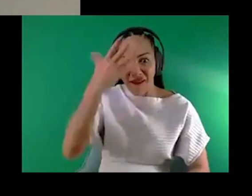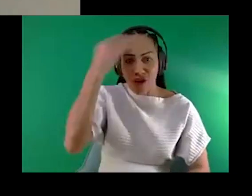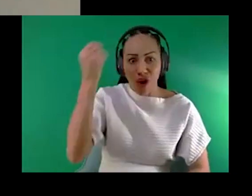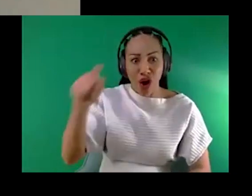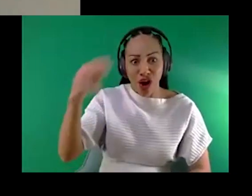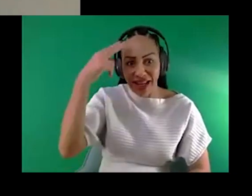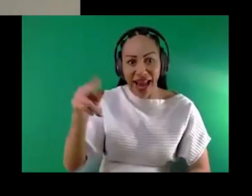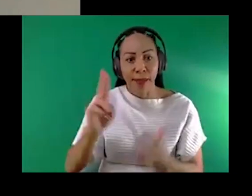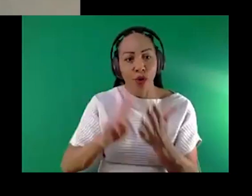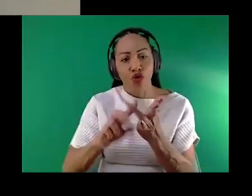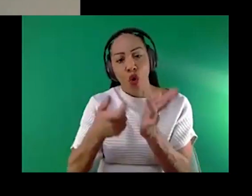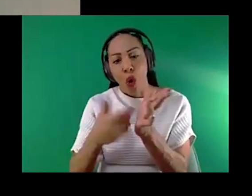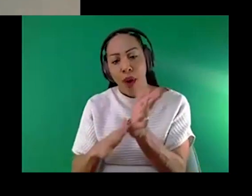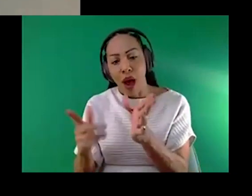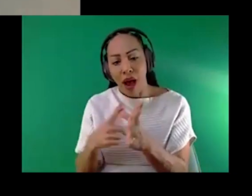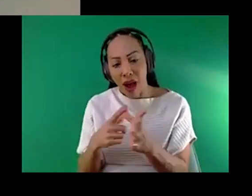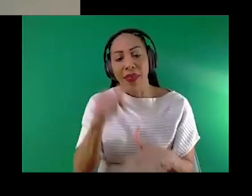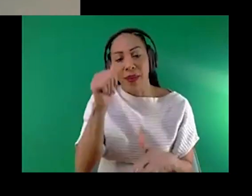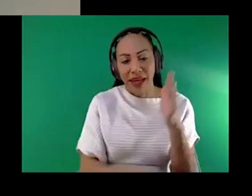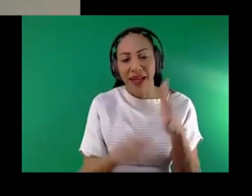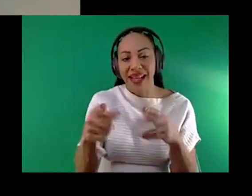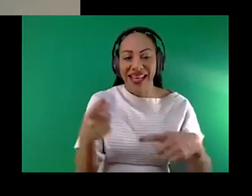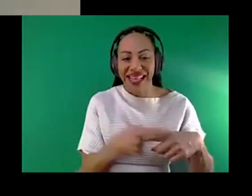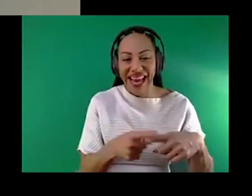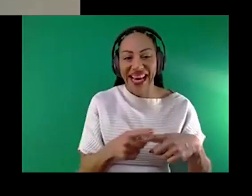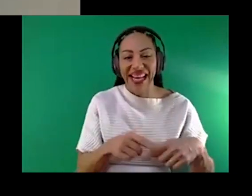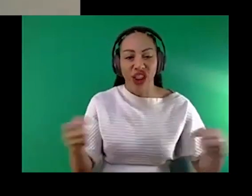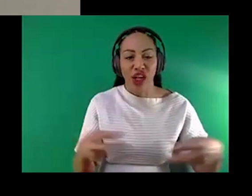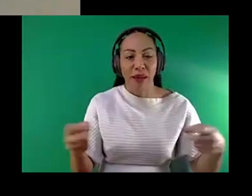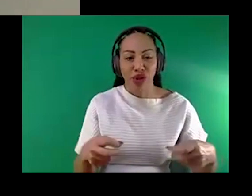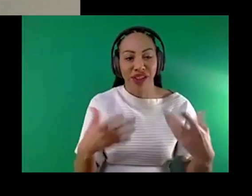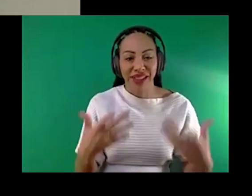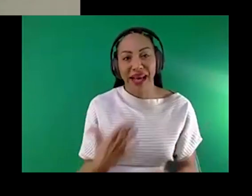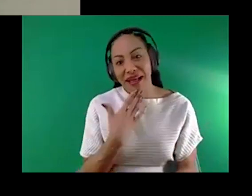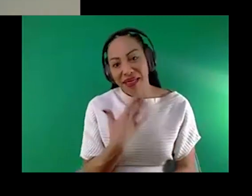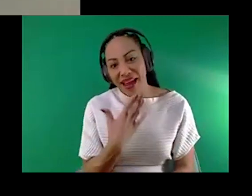thank you to Norma for providing our English captions today um thank you everyone for being